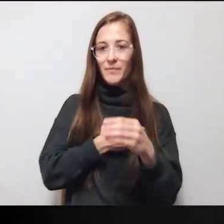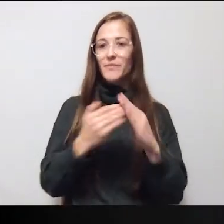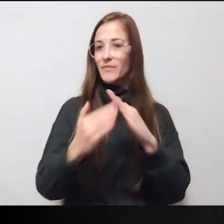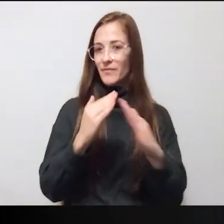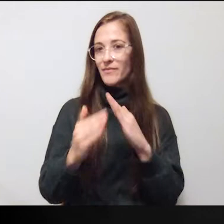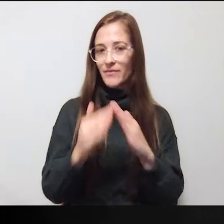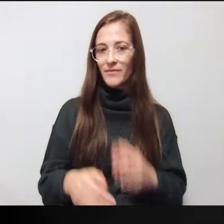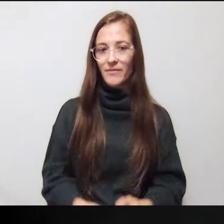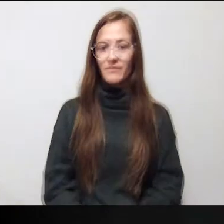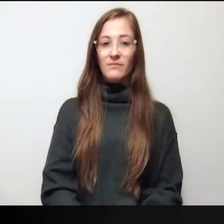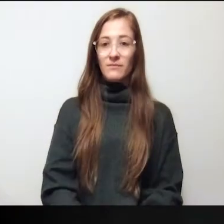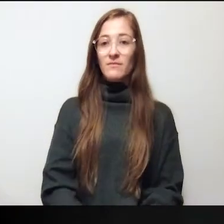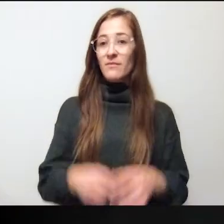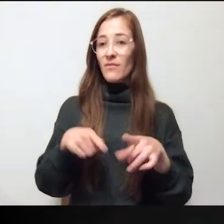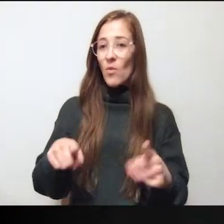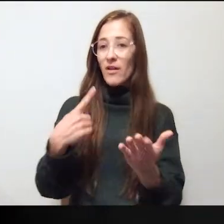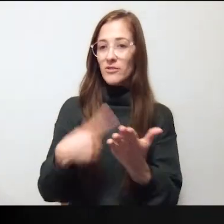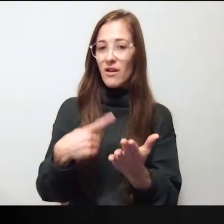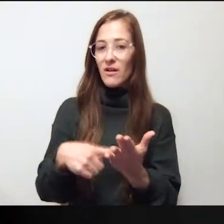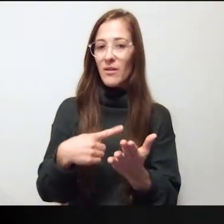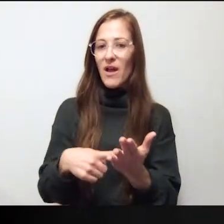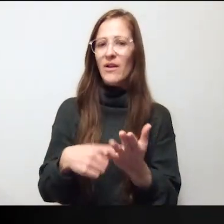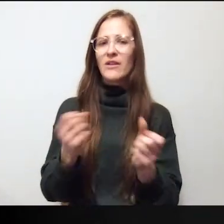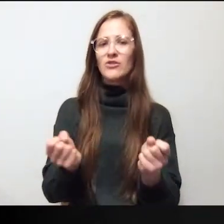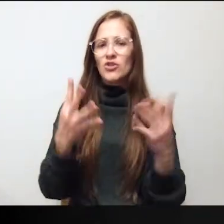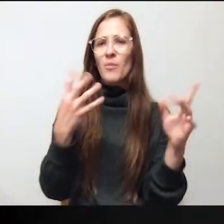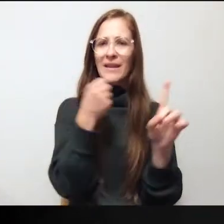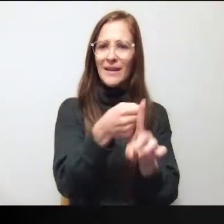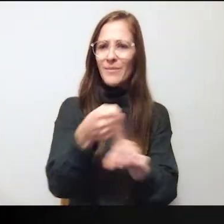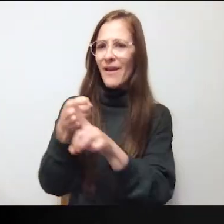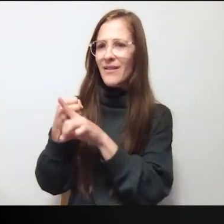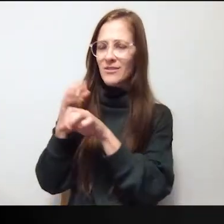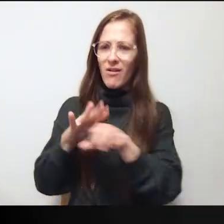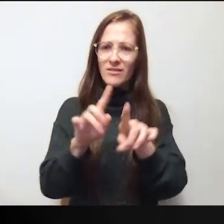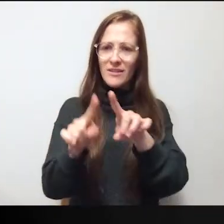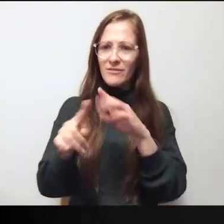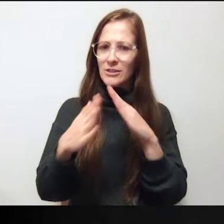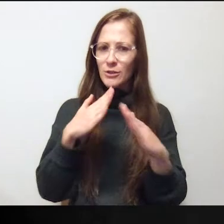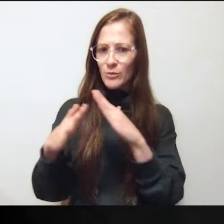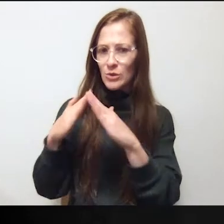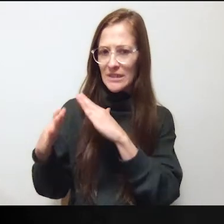And as you're just talking about, there are so many impacts on different communities.